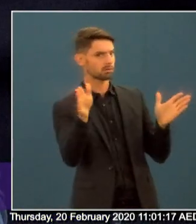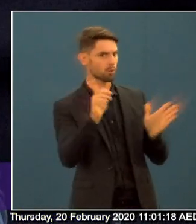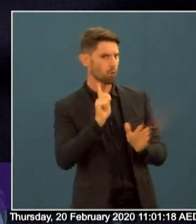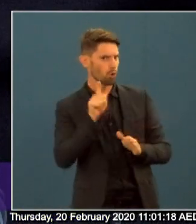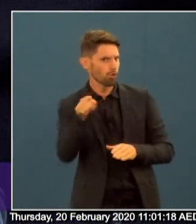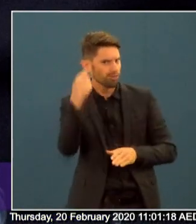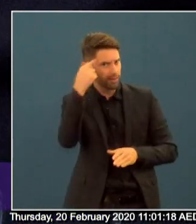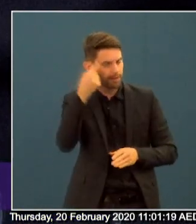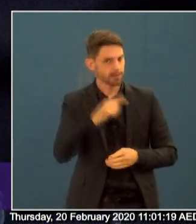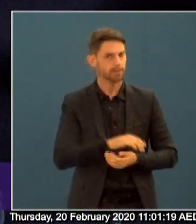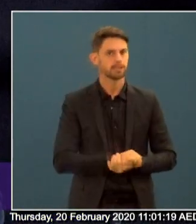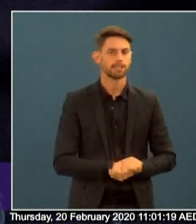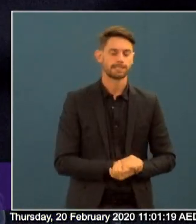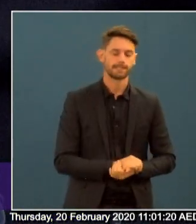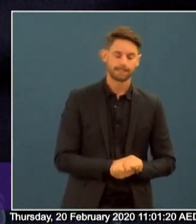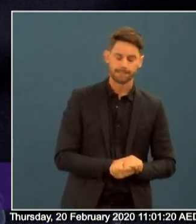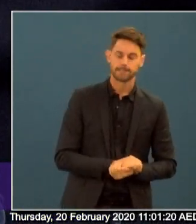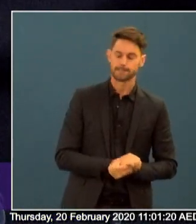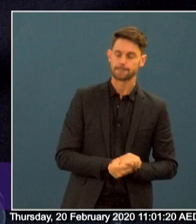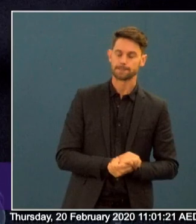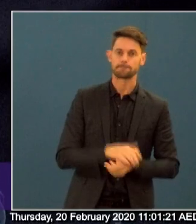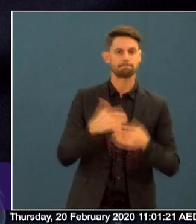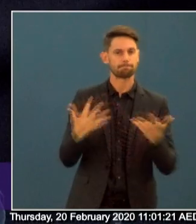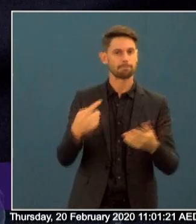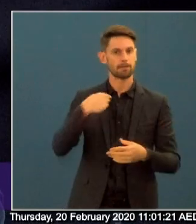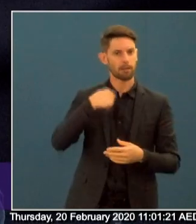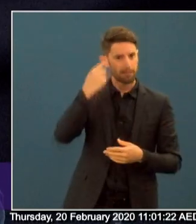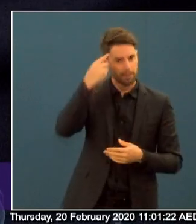And certainly people's health needs would vary considerably depending on